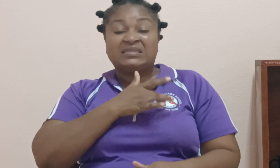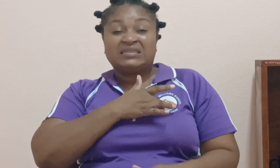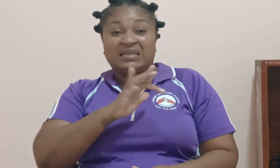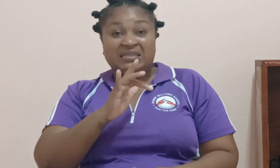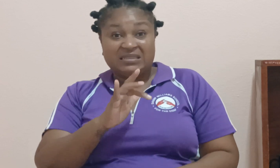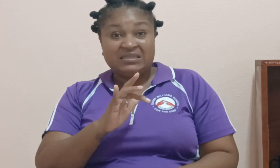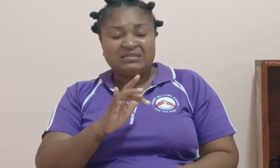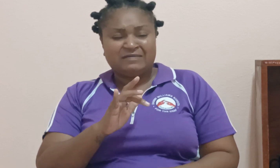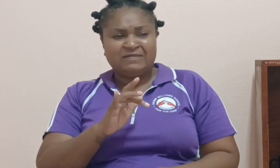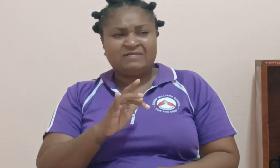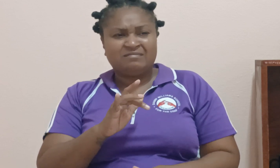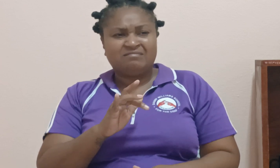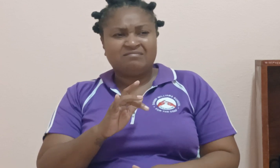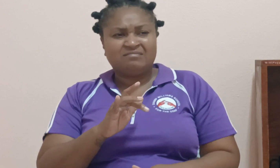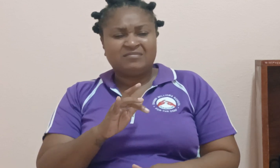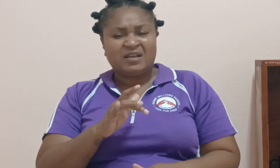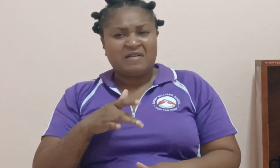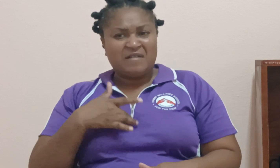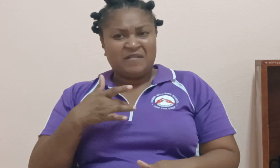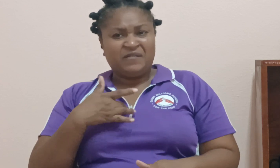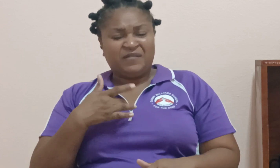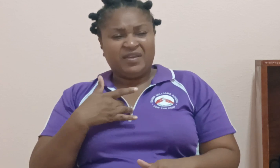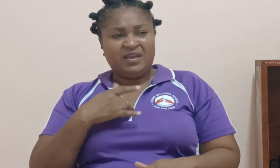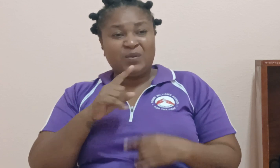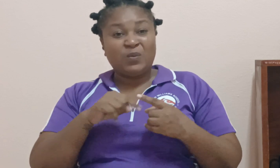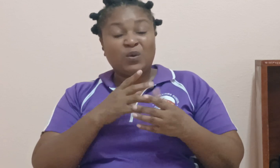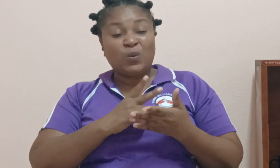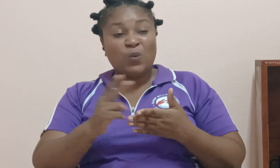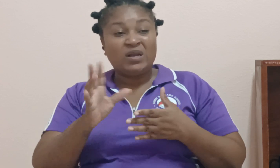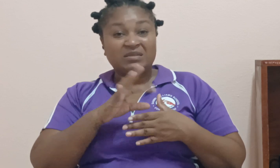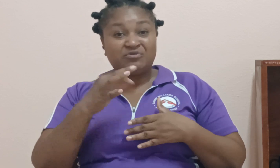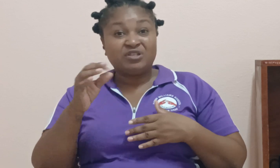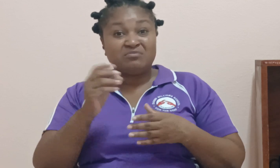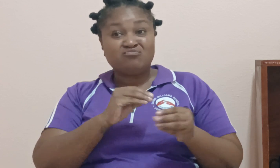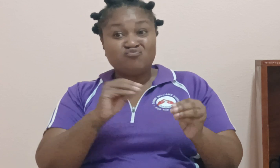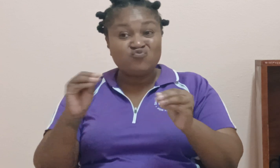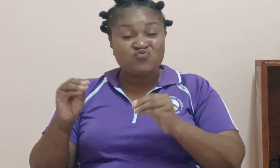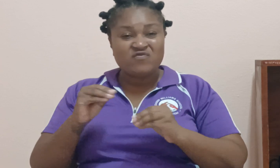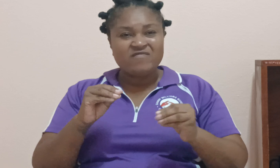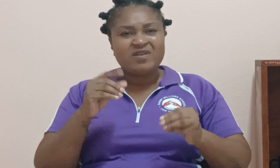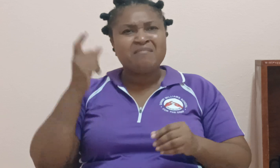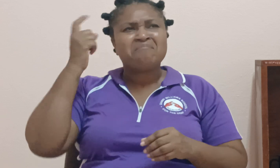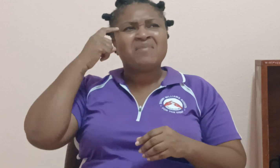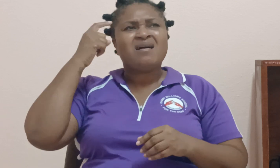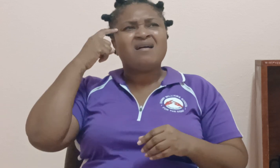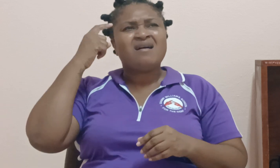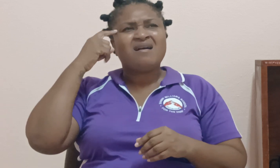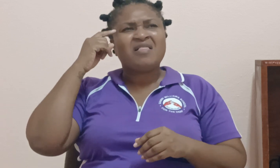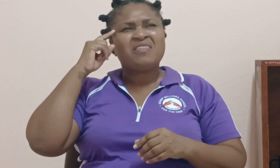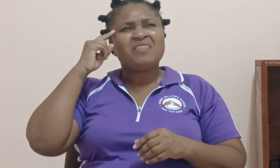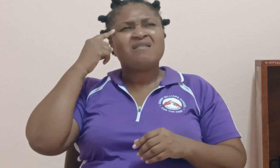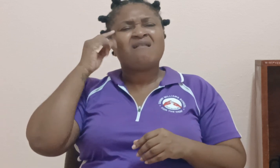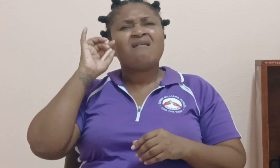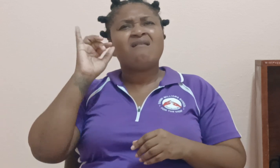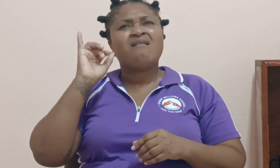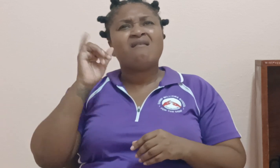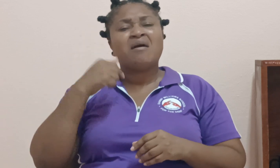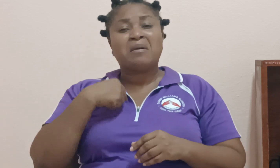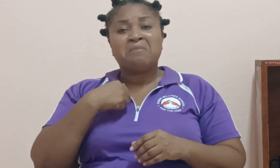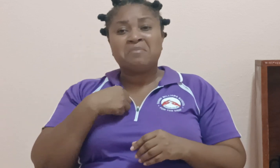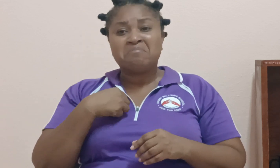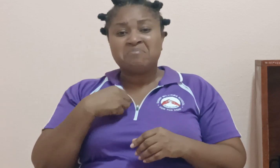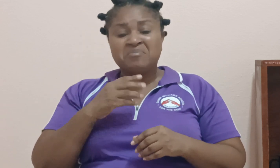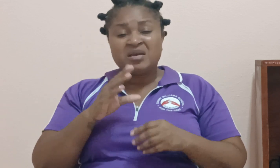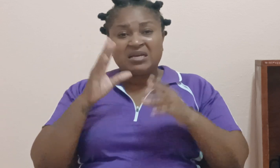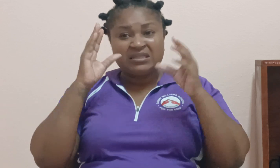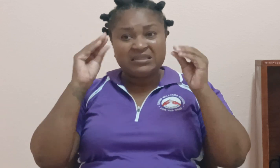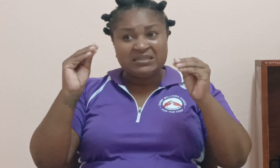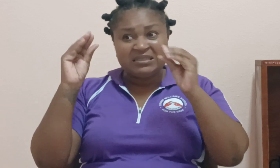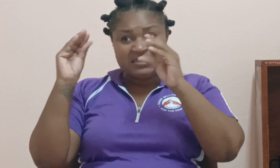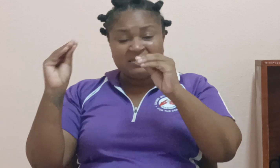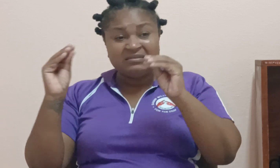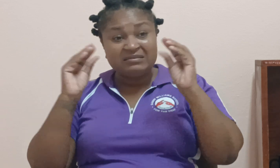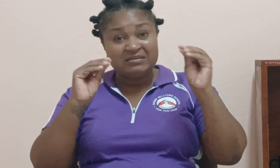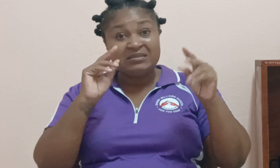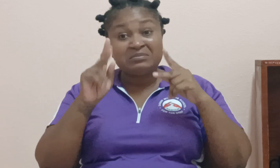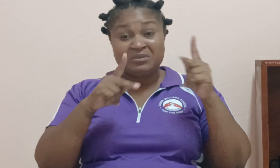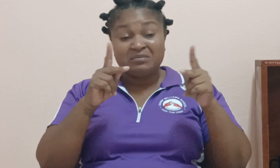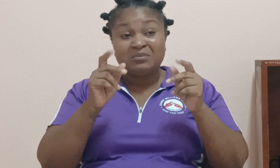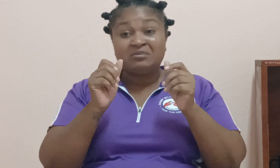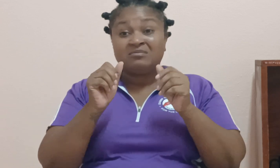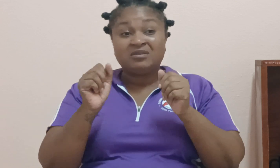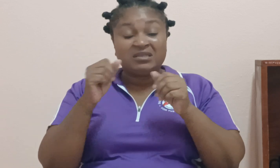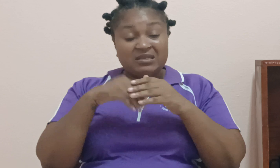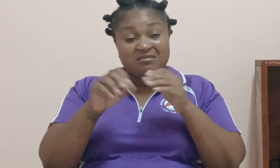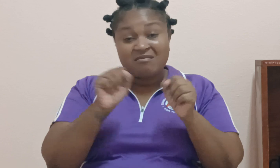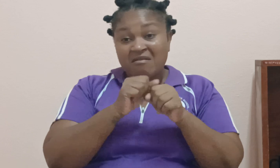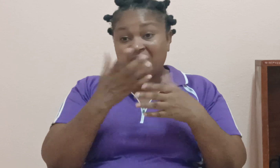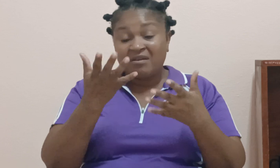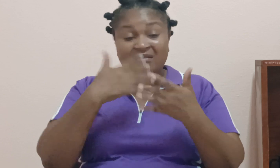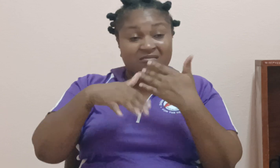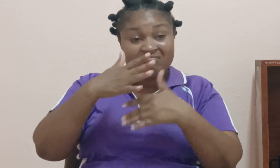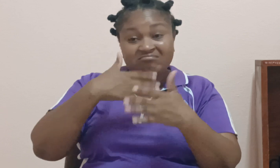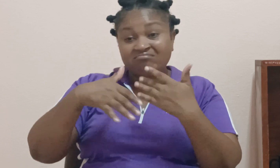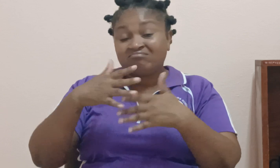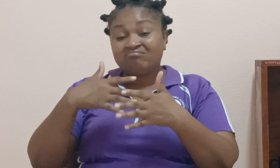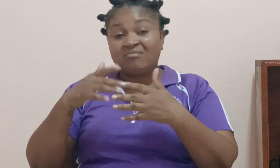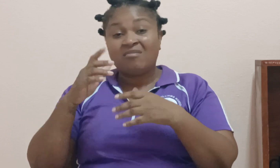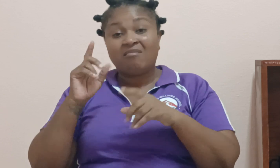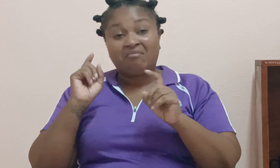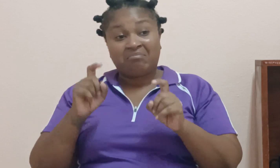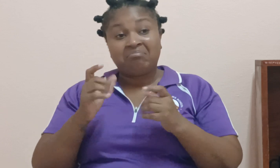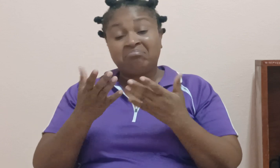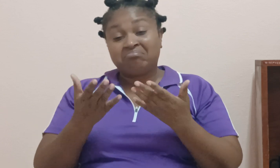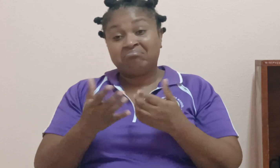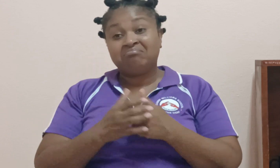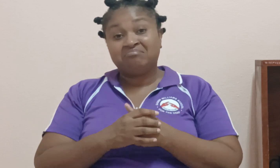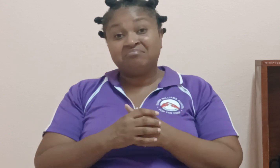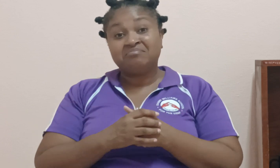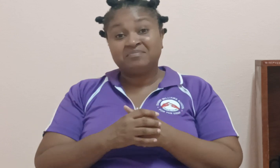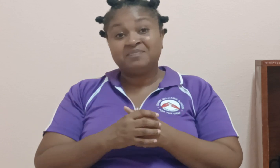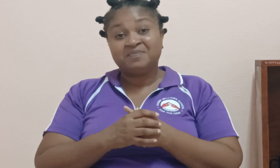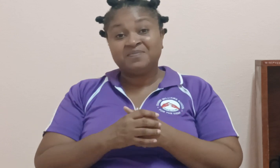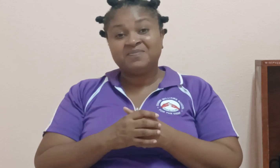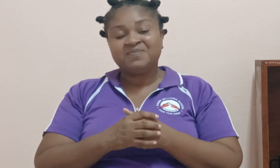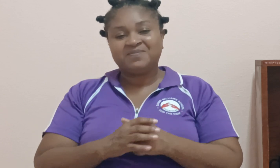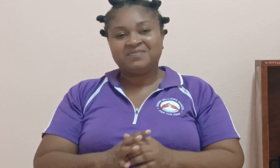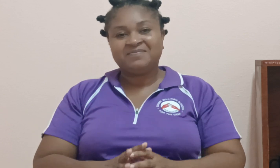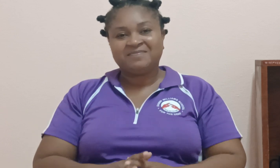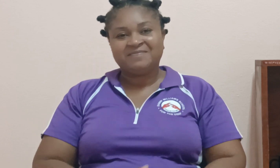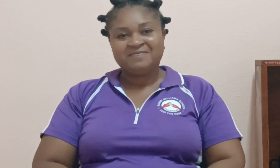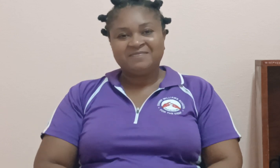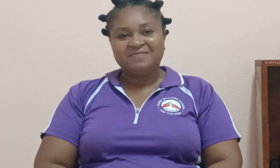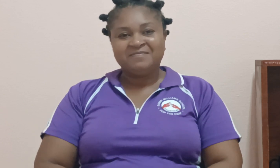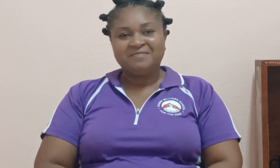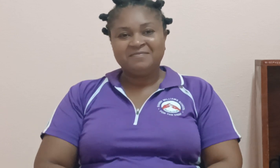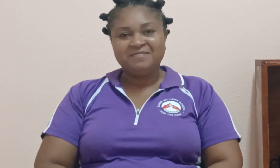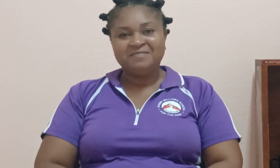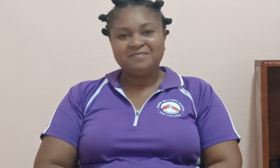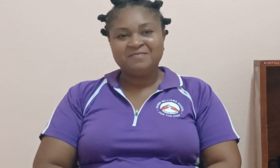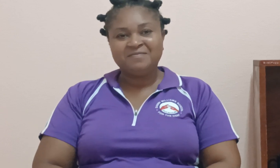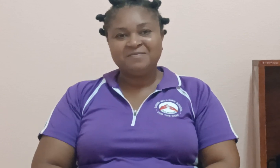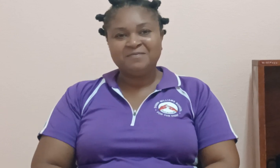to the move of the Holy Spirit and mindful that we are planting seeds in all our interactions.